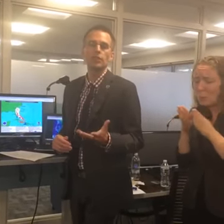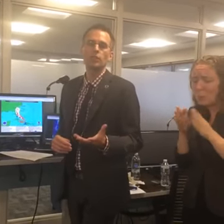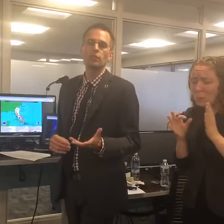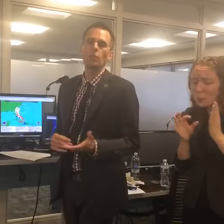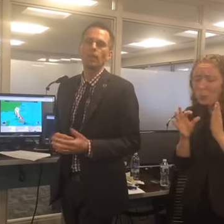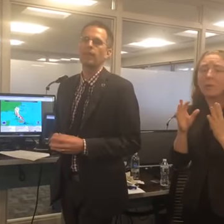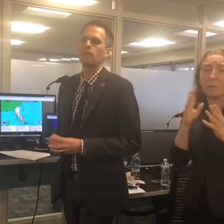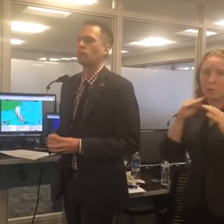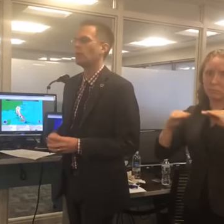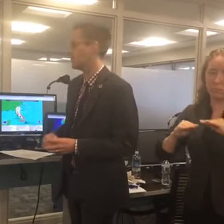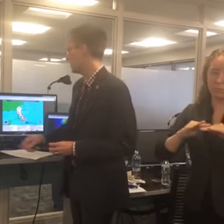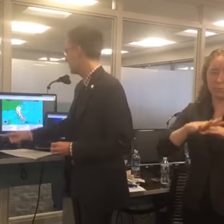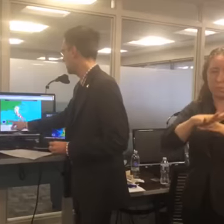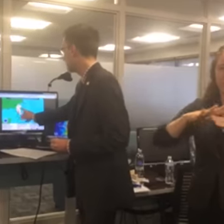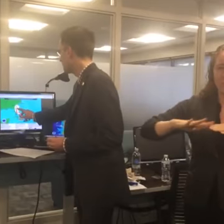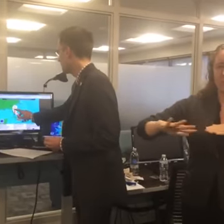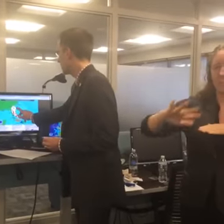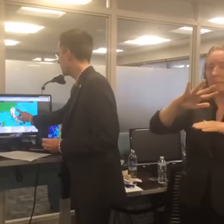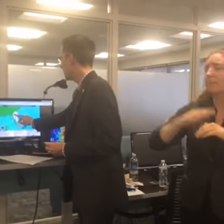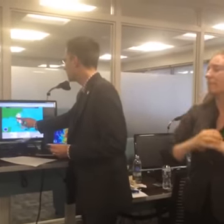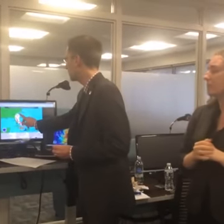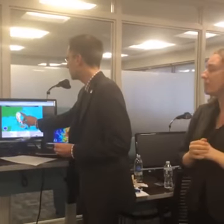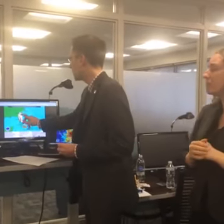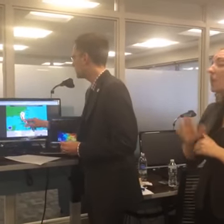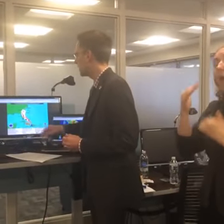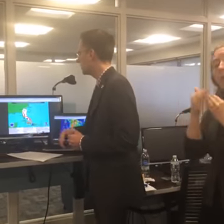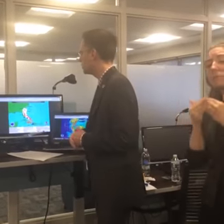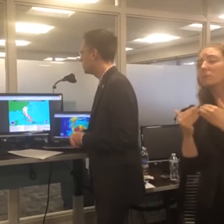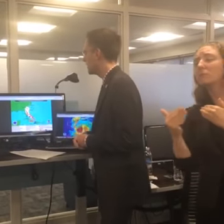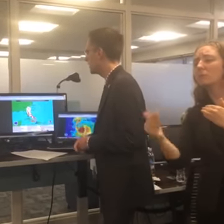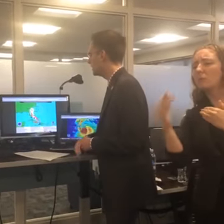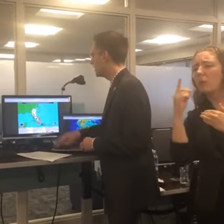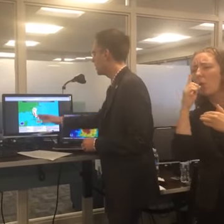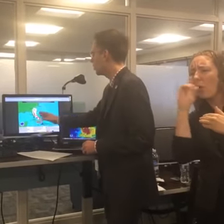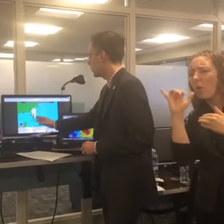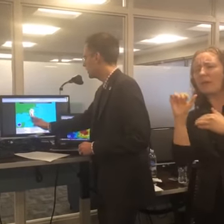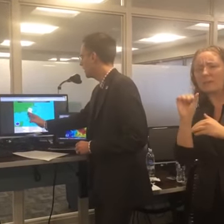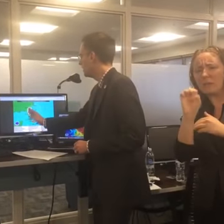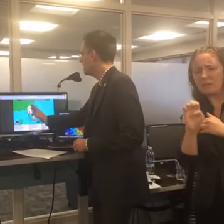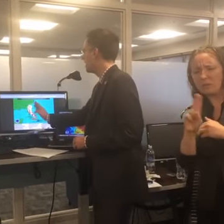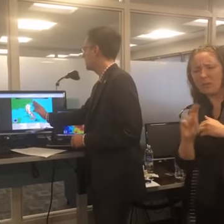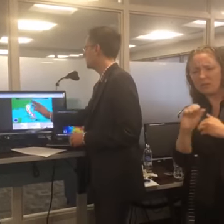in the forecast across, as we get across the southeastern United States, how quickly the